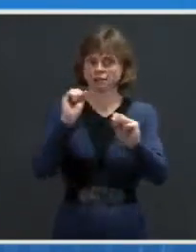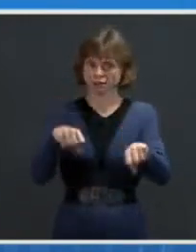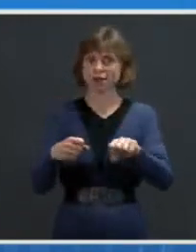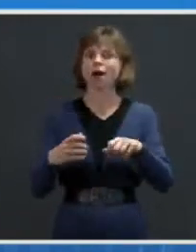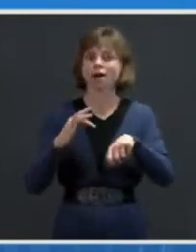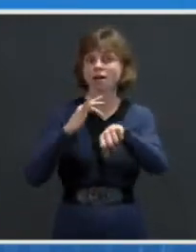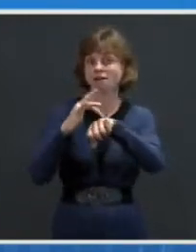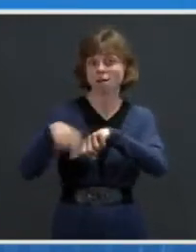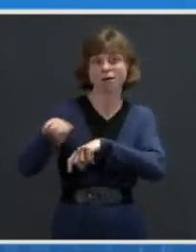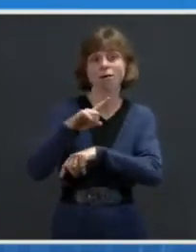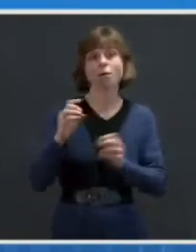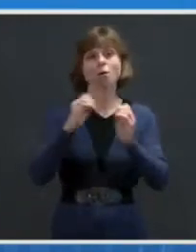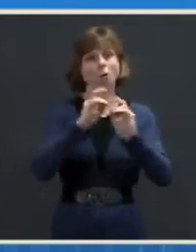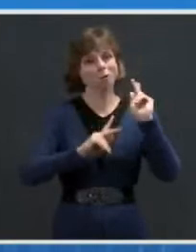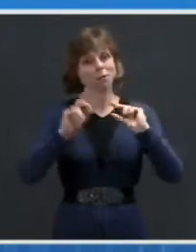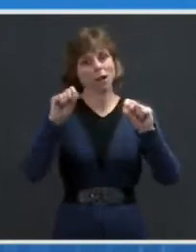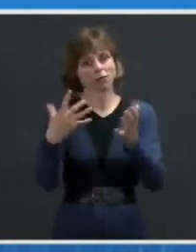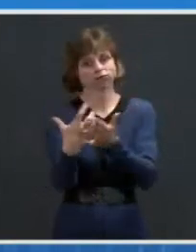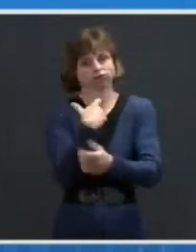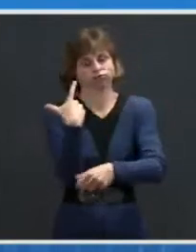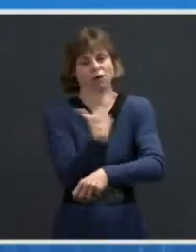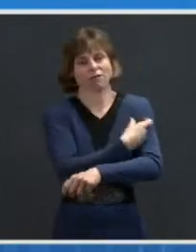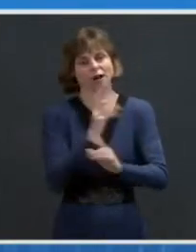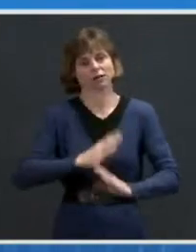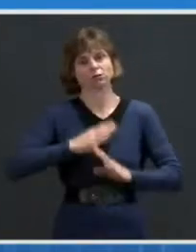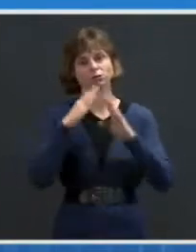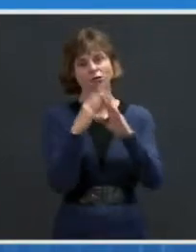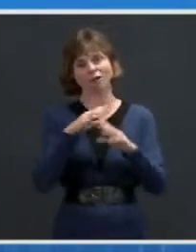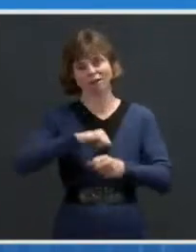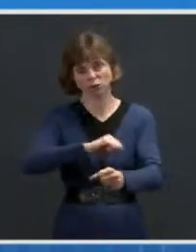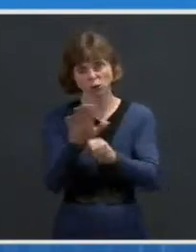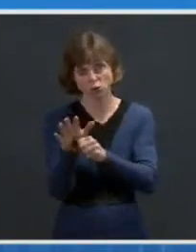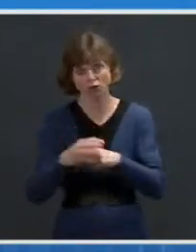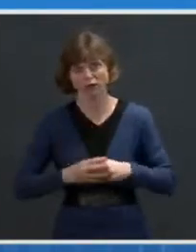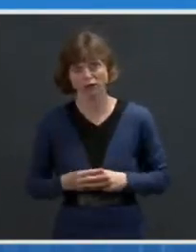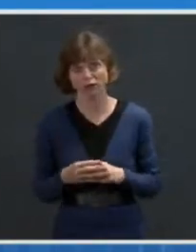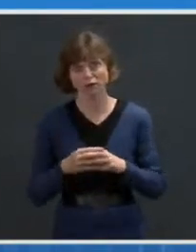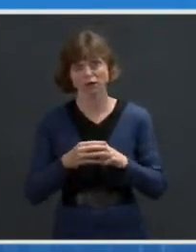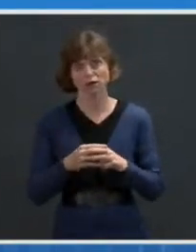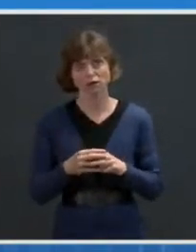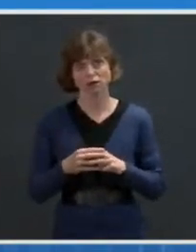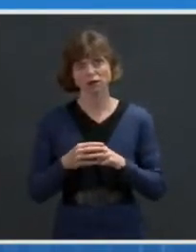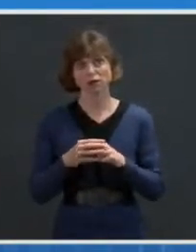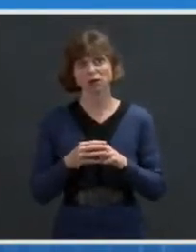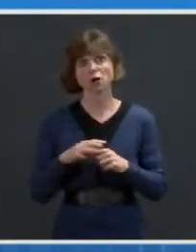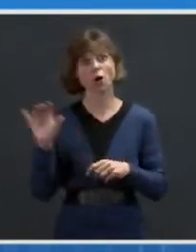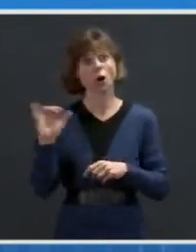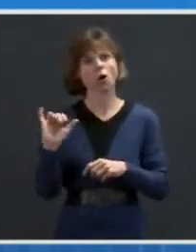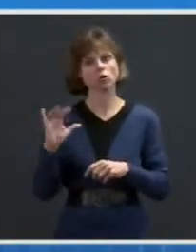INCREASING THE NUMBER OF DOSES AVAILABLE AND MAKES IT POSSIBLE